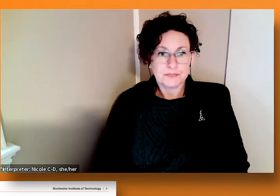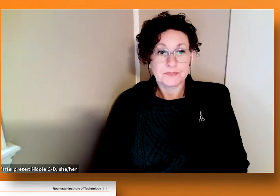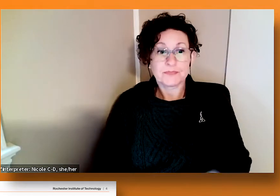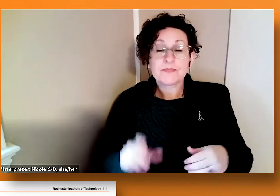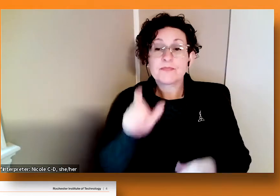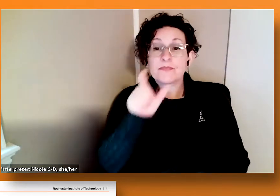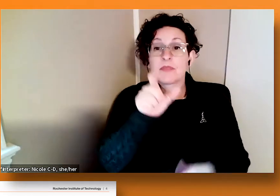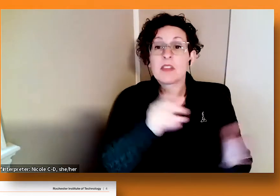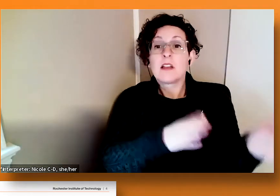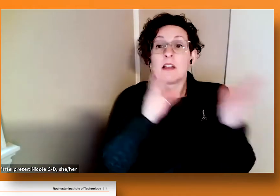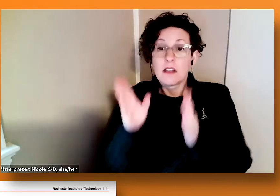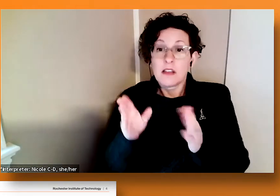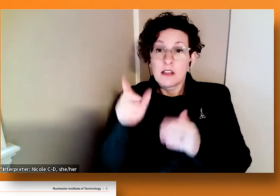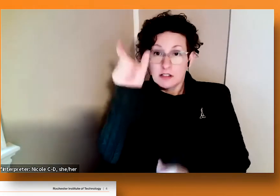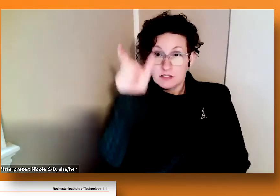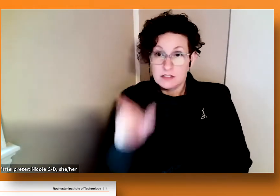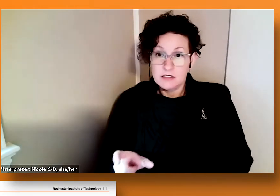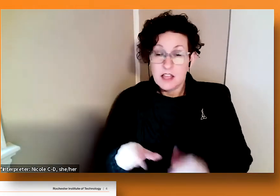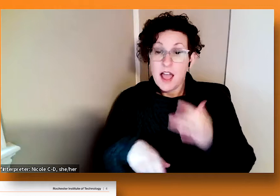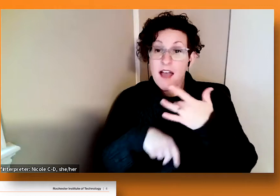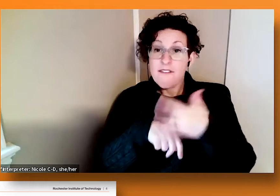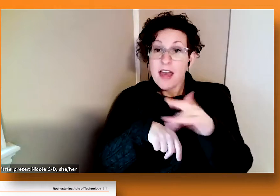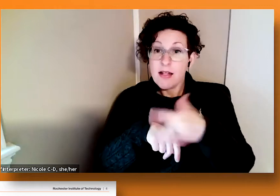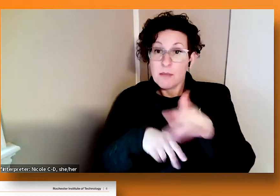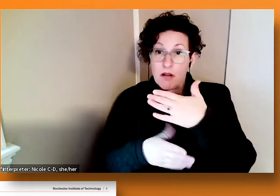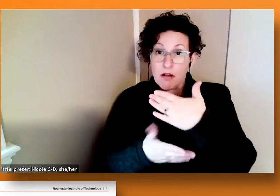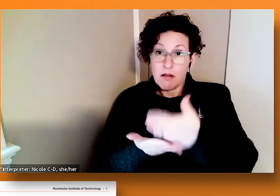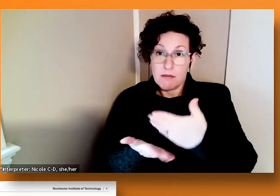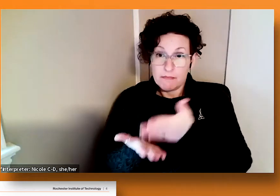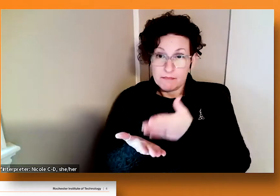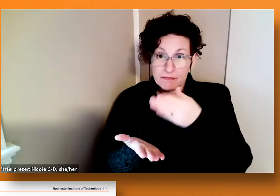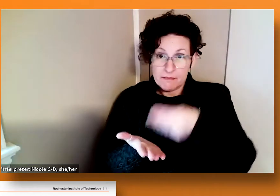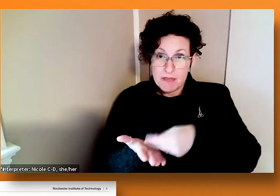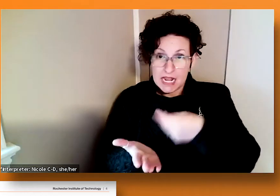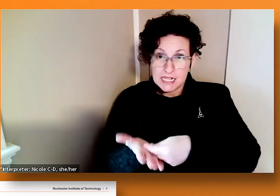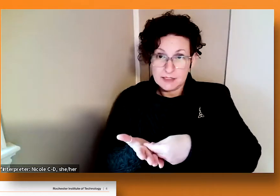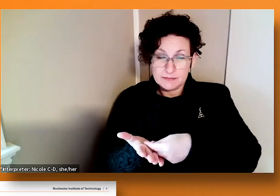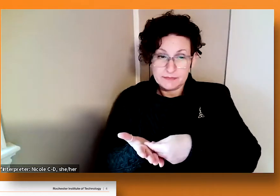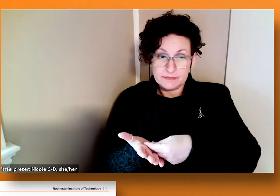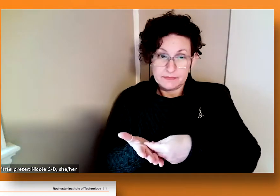And then next to that is the available balance